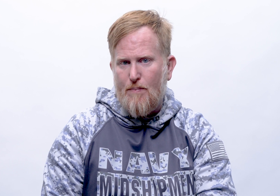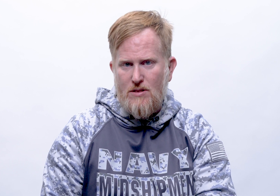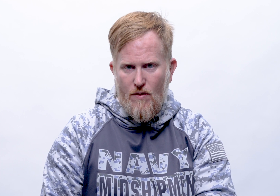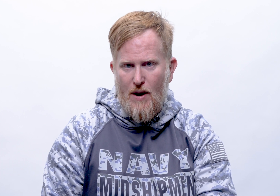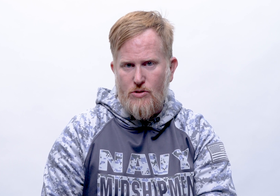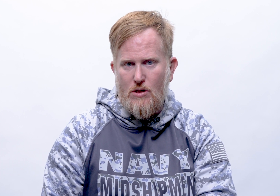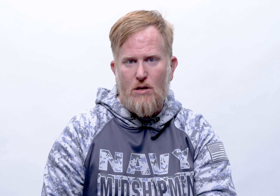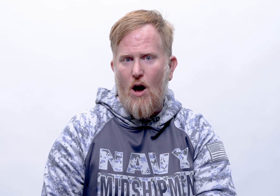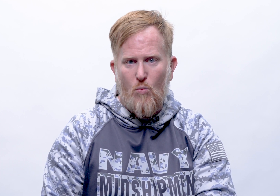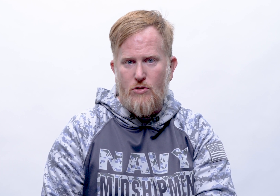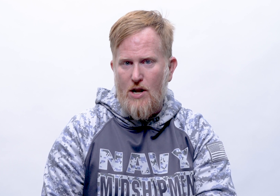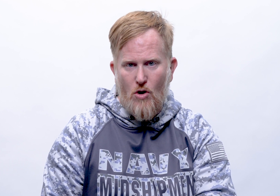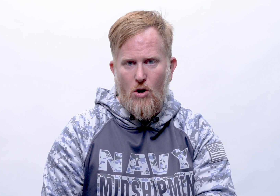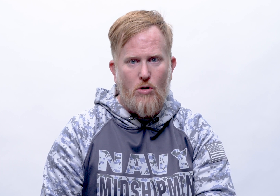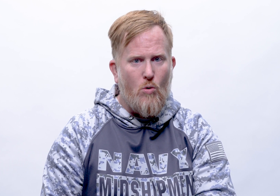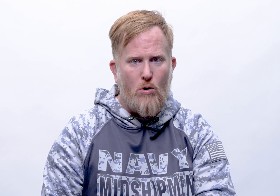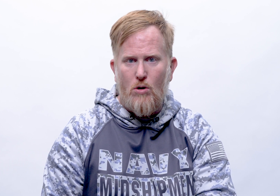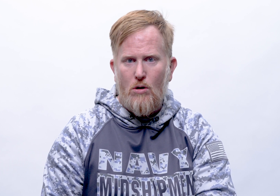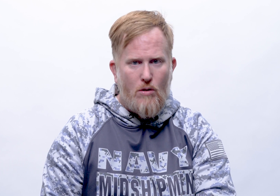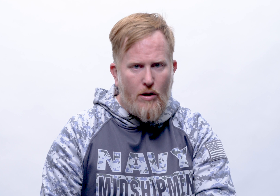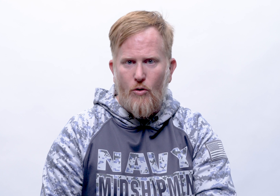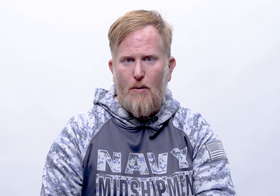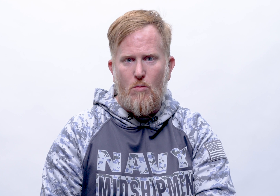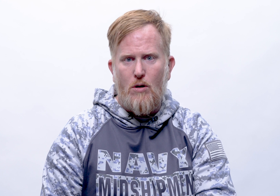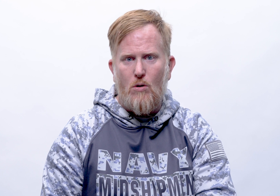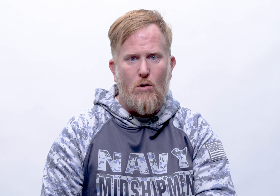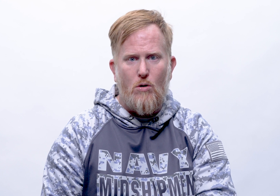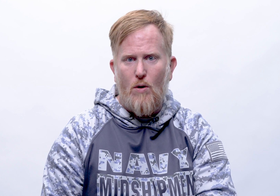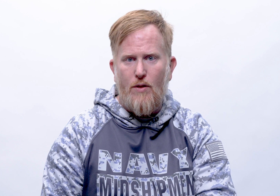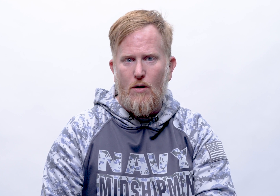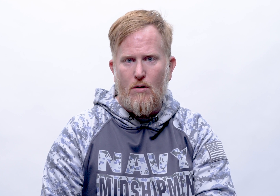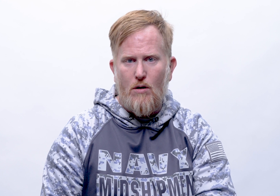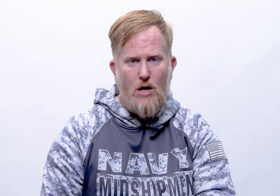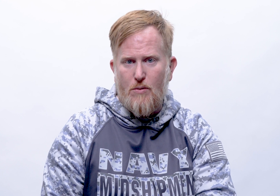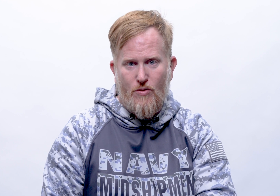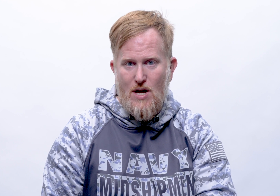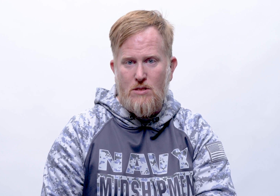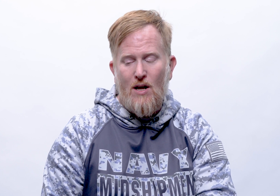depends on the patient and not what HR or legal department or what the hospital thinks.